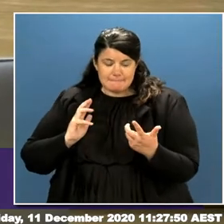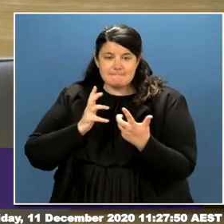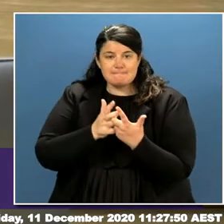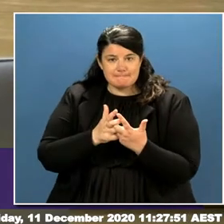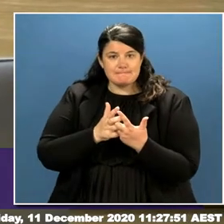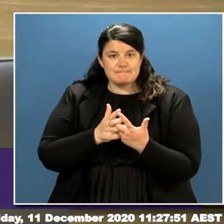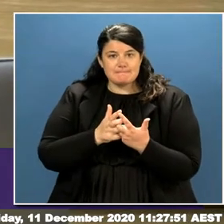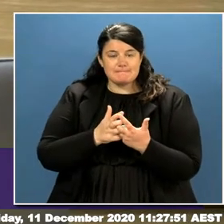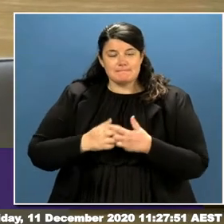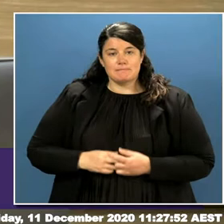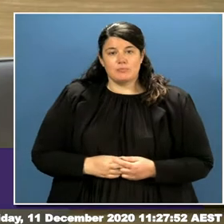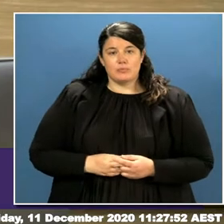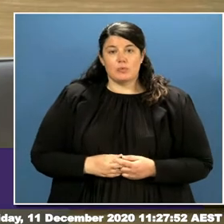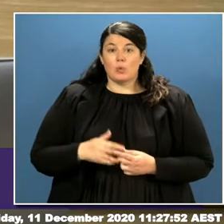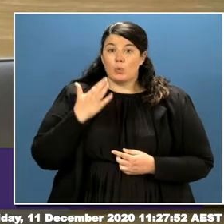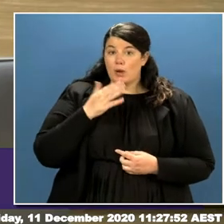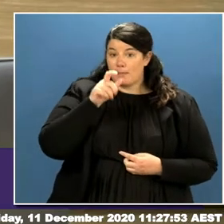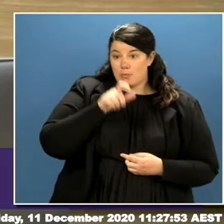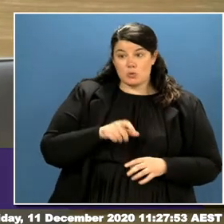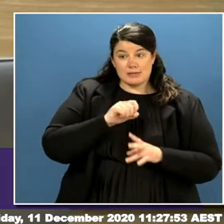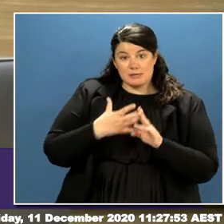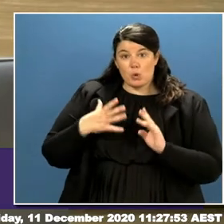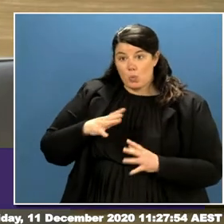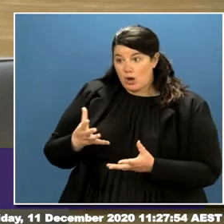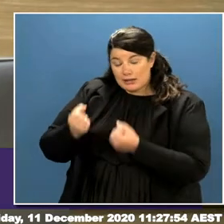When people with disability wish to obtain employment, it is